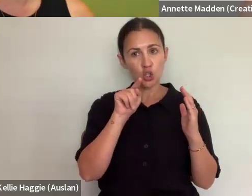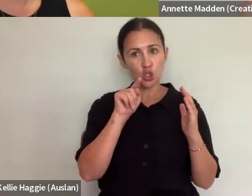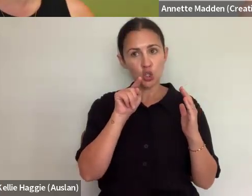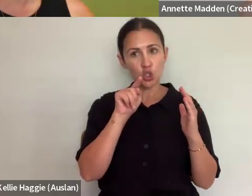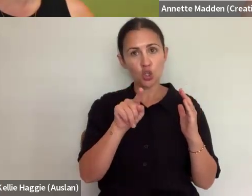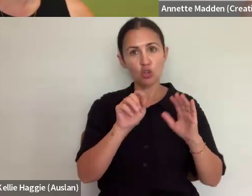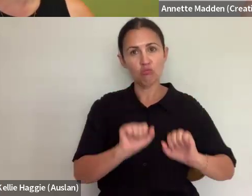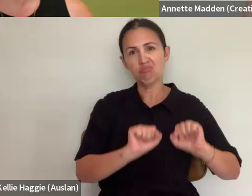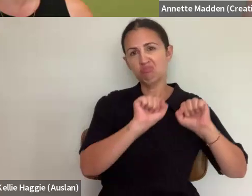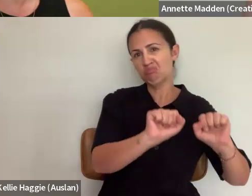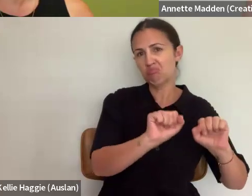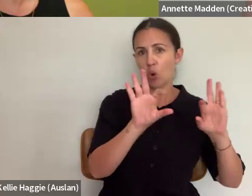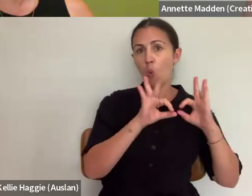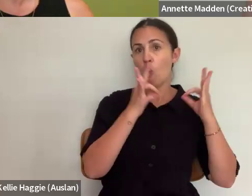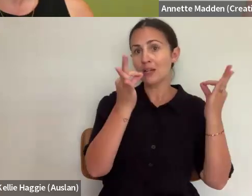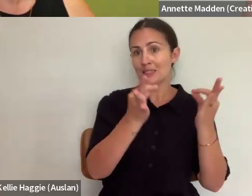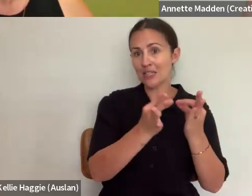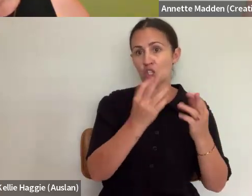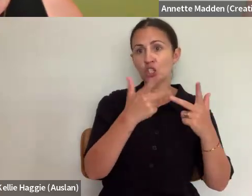are required to achieve that? We had another